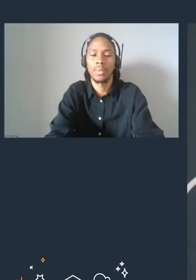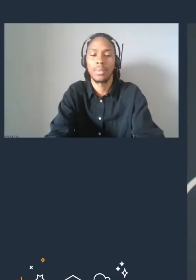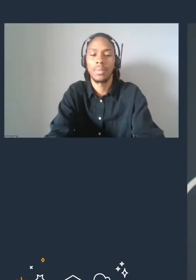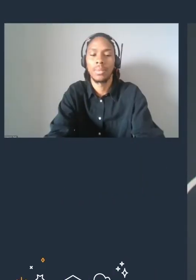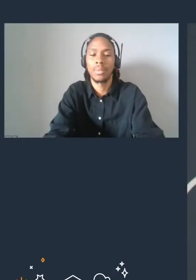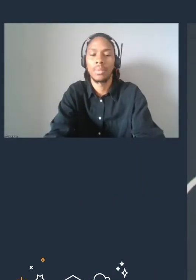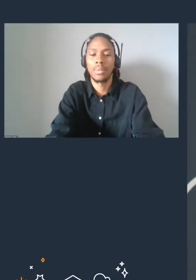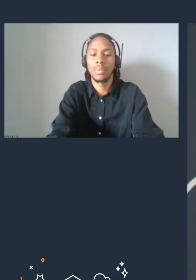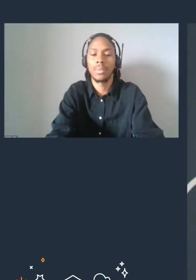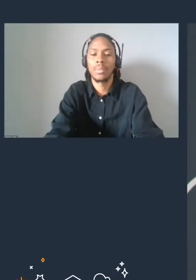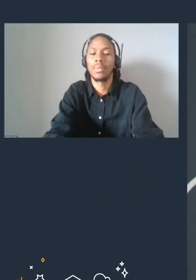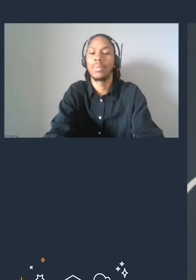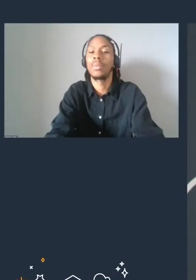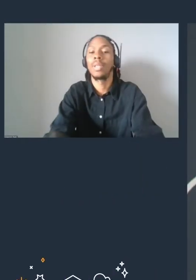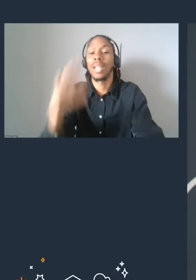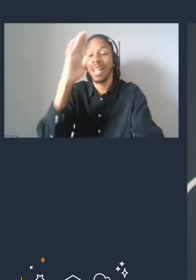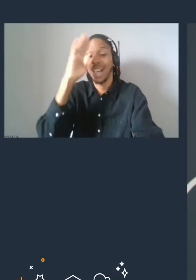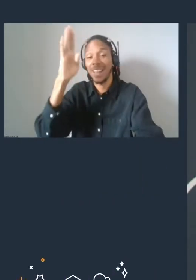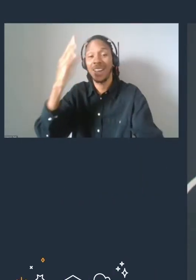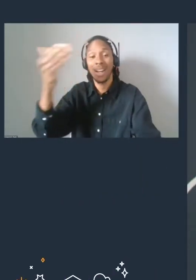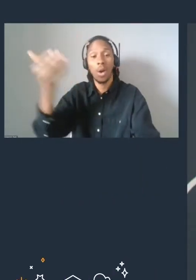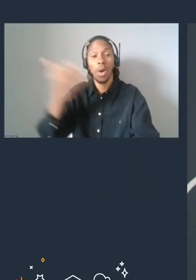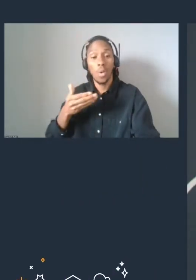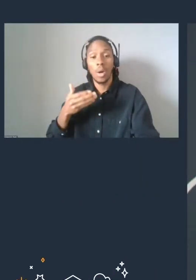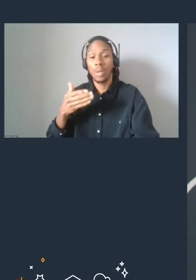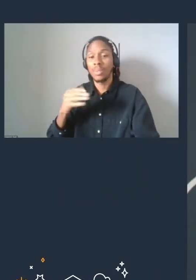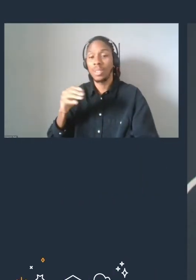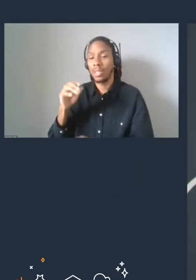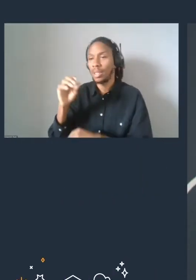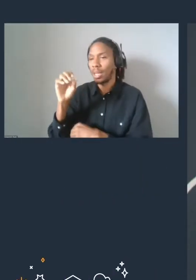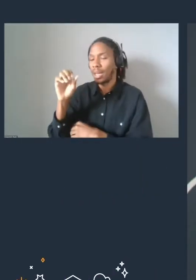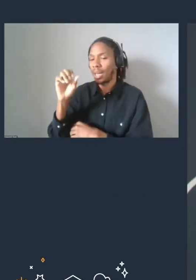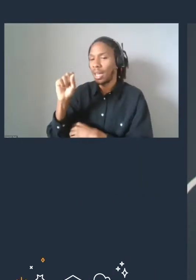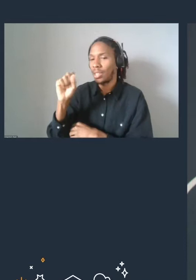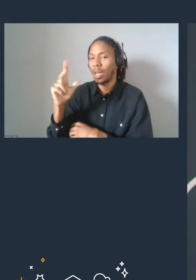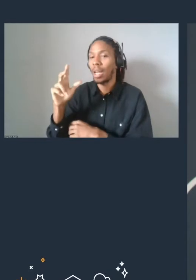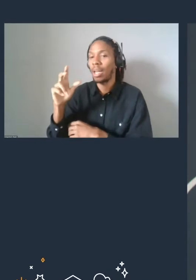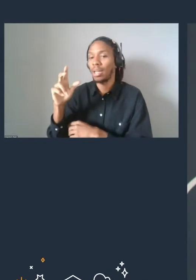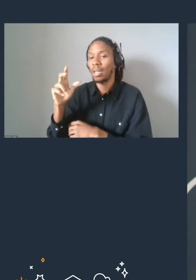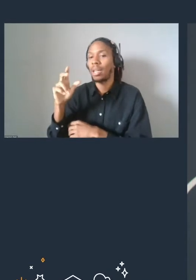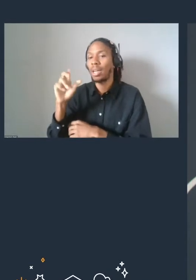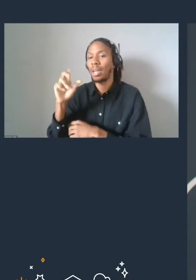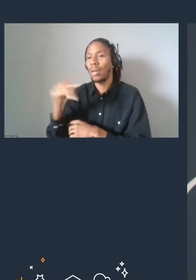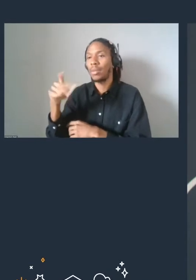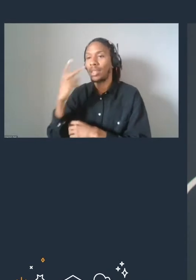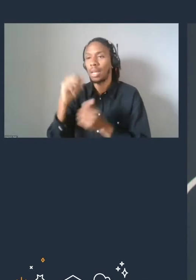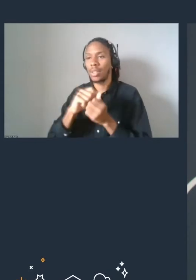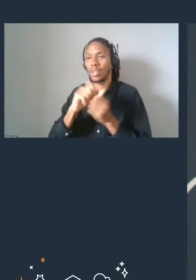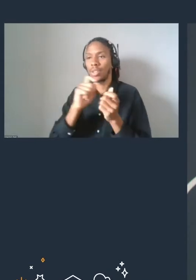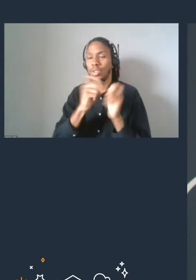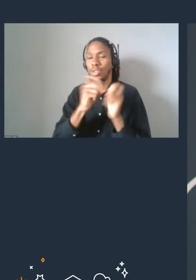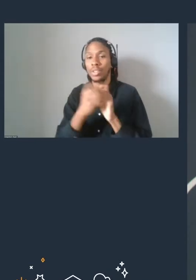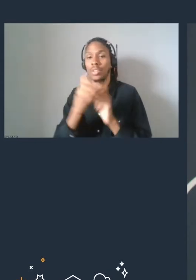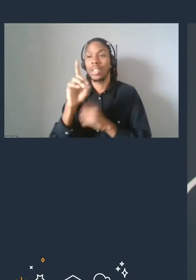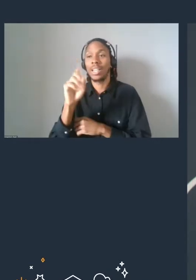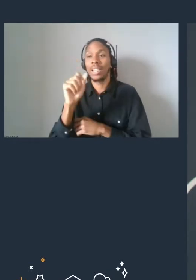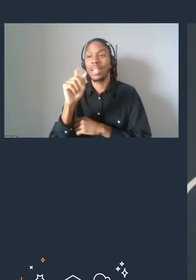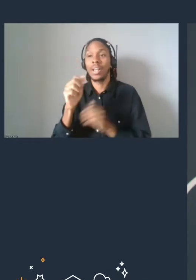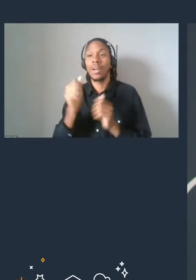Welcome to serverless applications with Amazon S3. We are going to see how to transform your data with S3 Object Lambda. My name is Fathima Kamal.